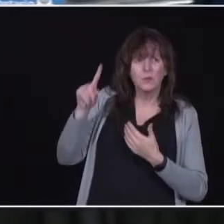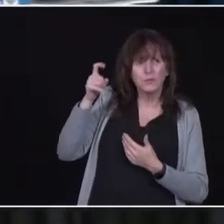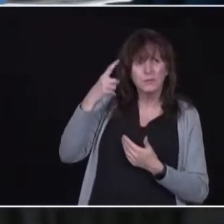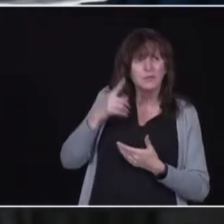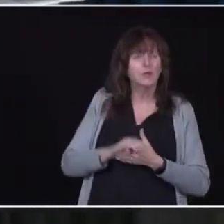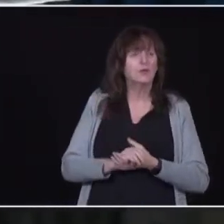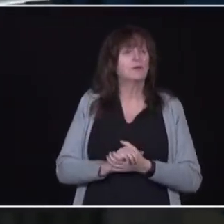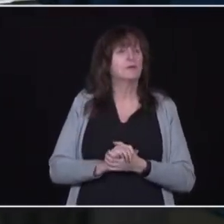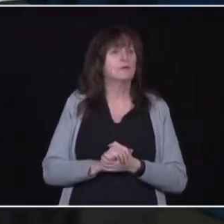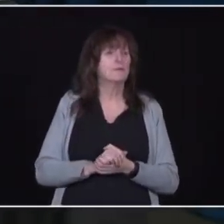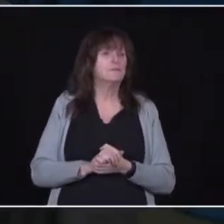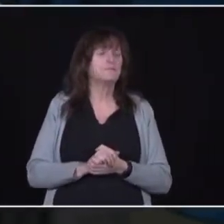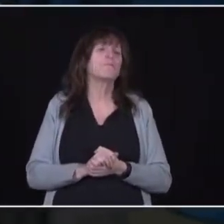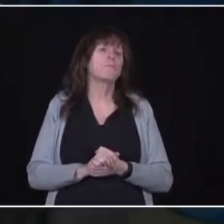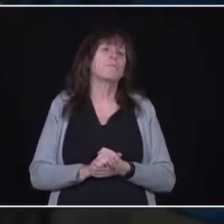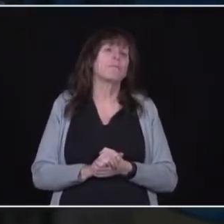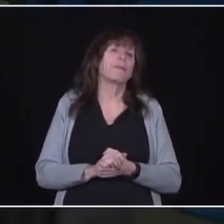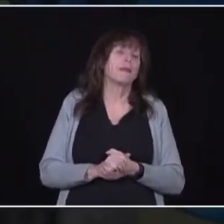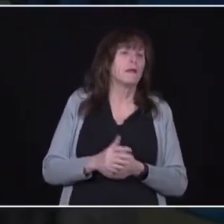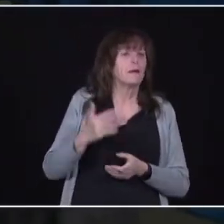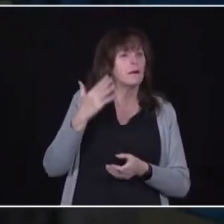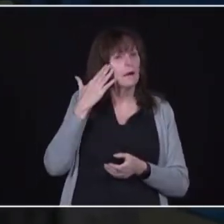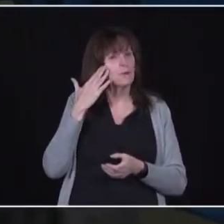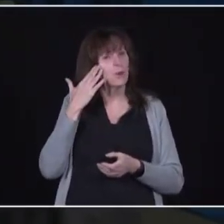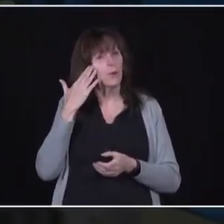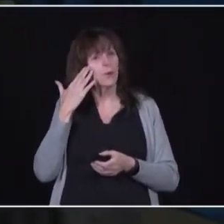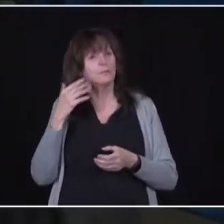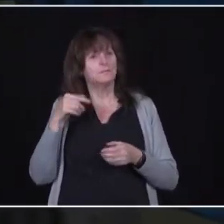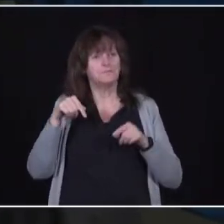Thank you. This whole sector has language